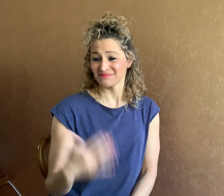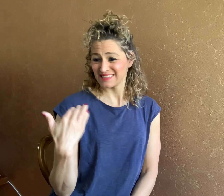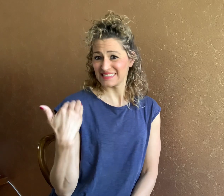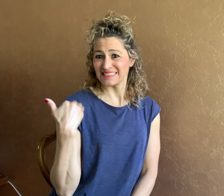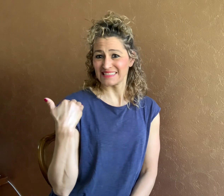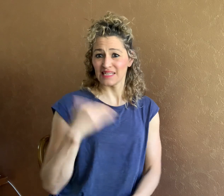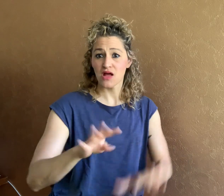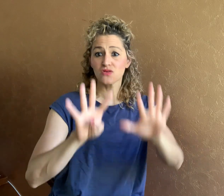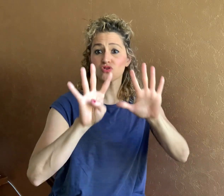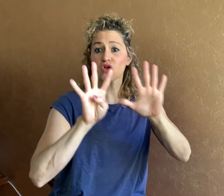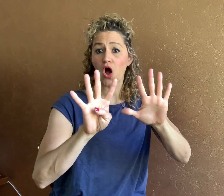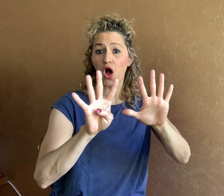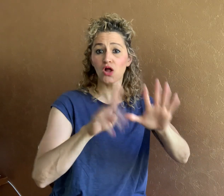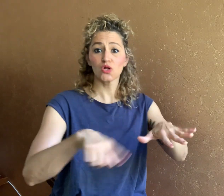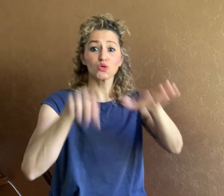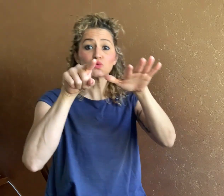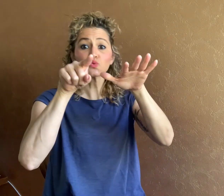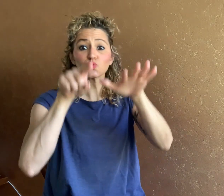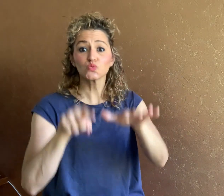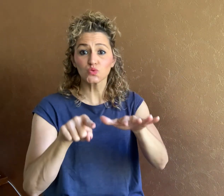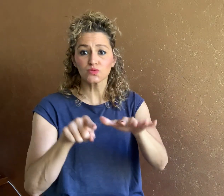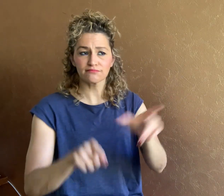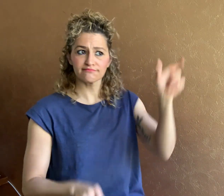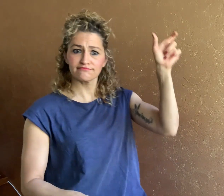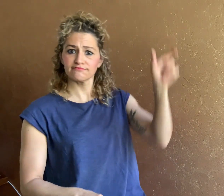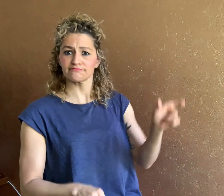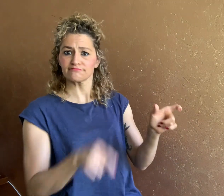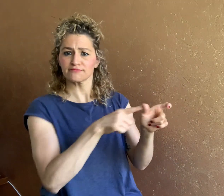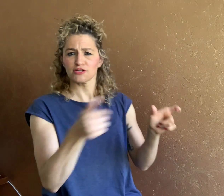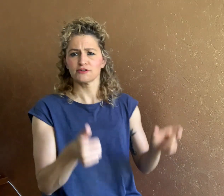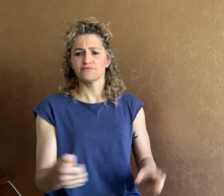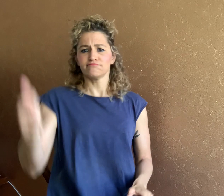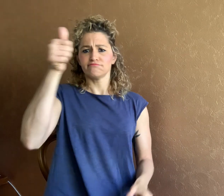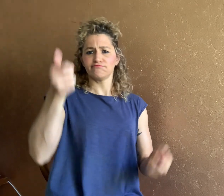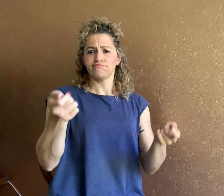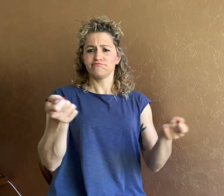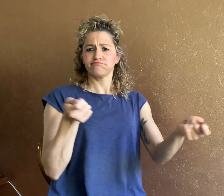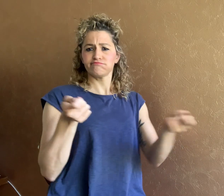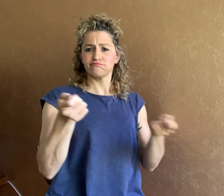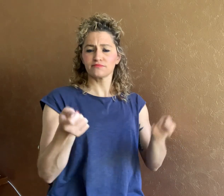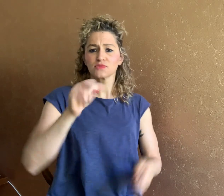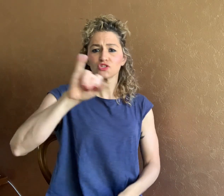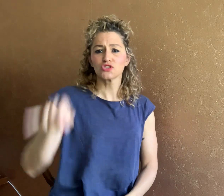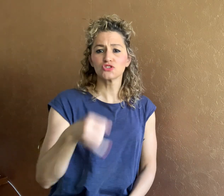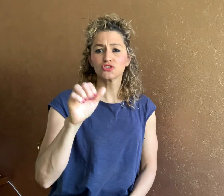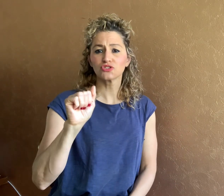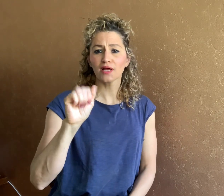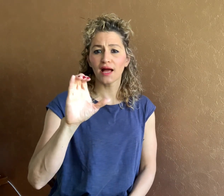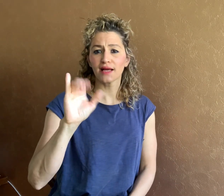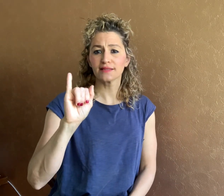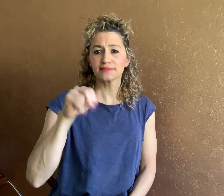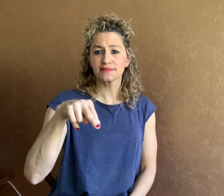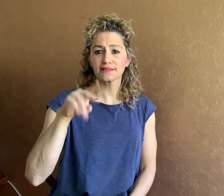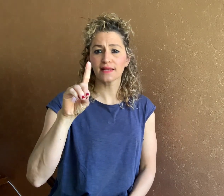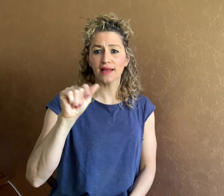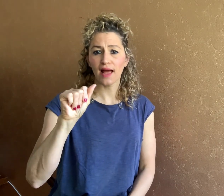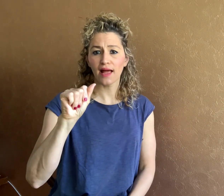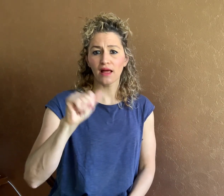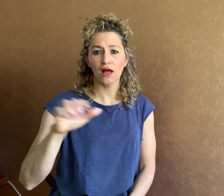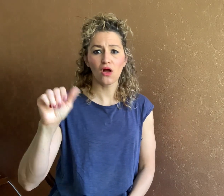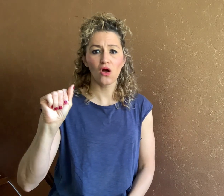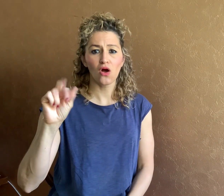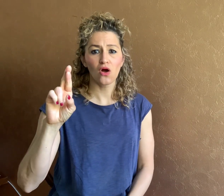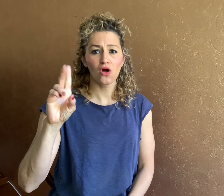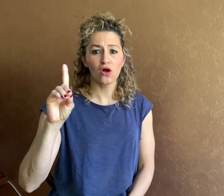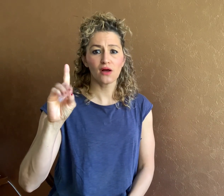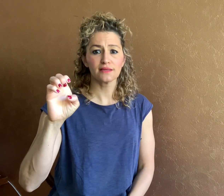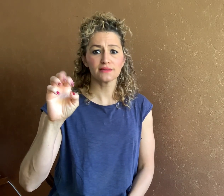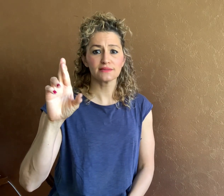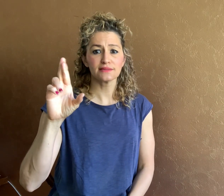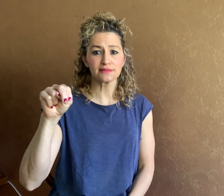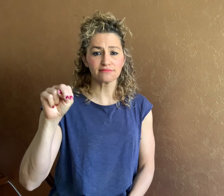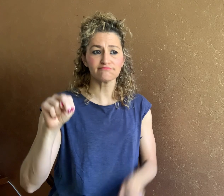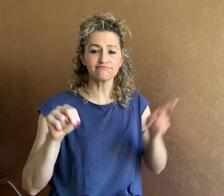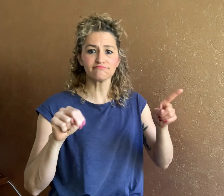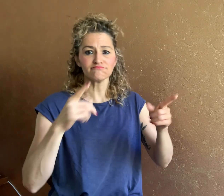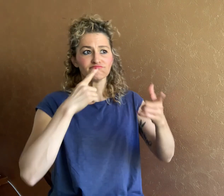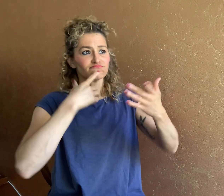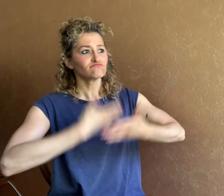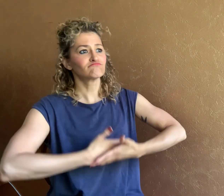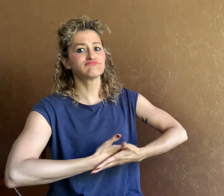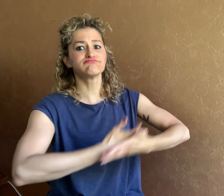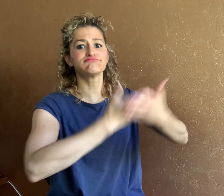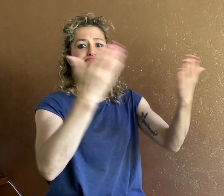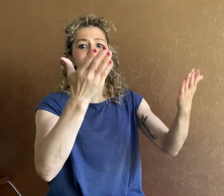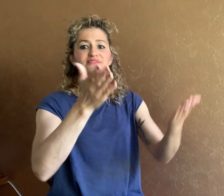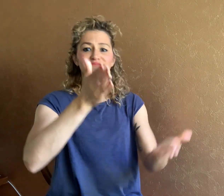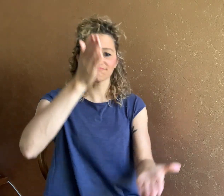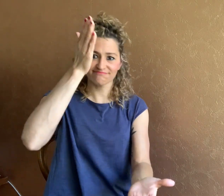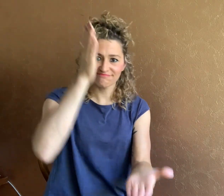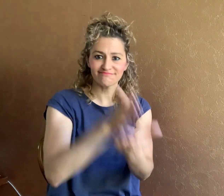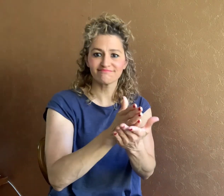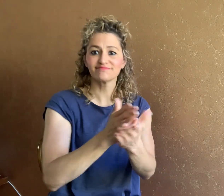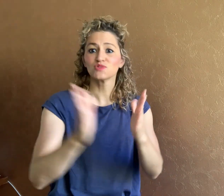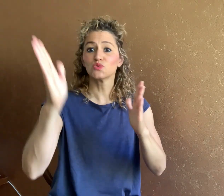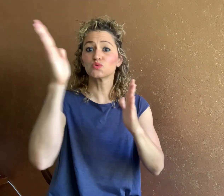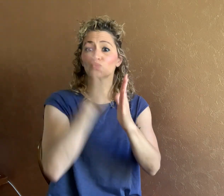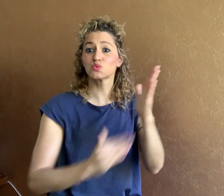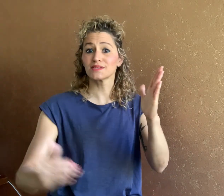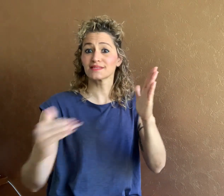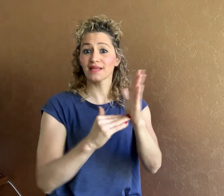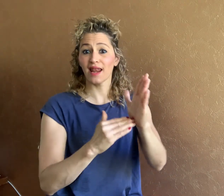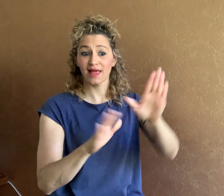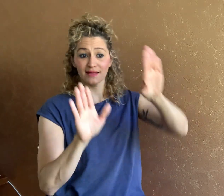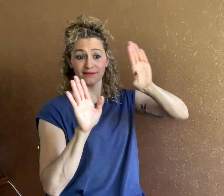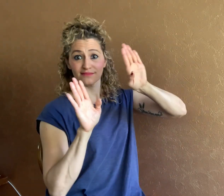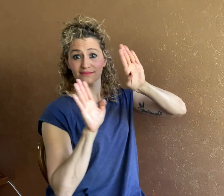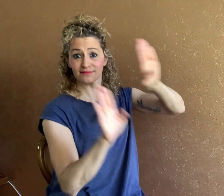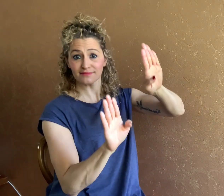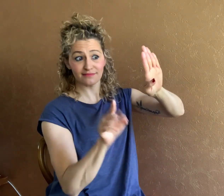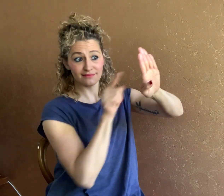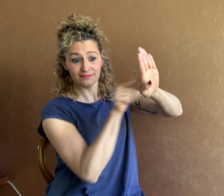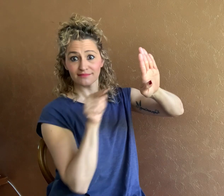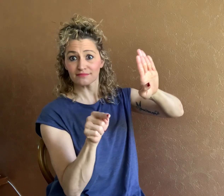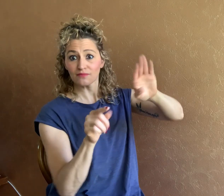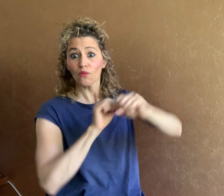On the 9th of June, Prime Minister Jacinda Ardern declared New Zealand